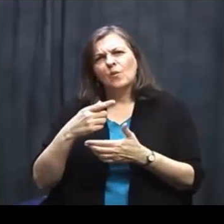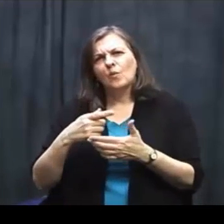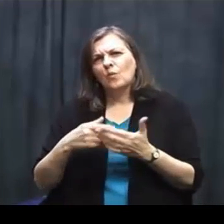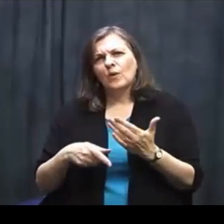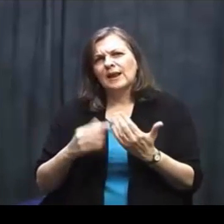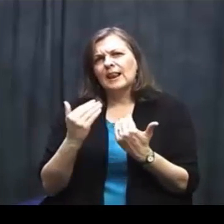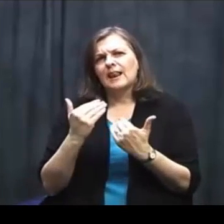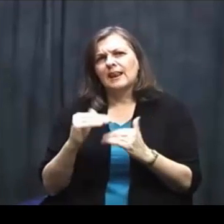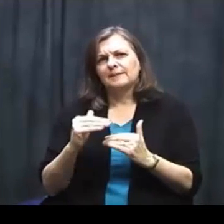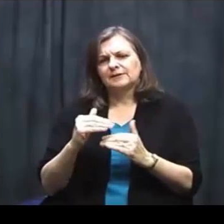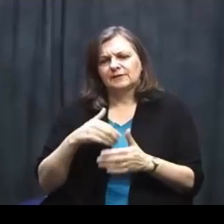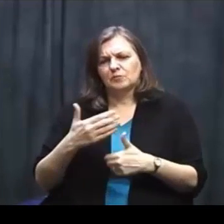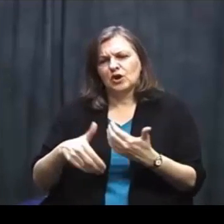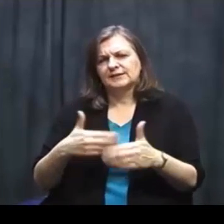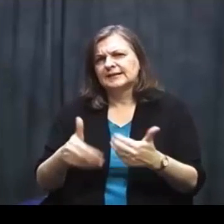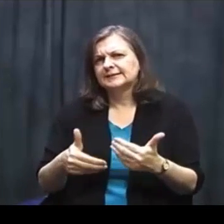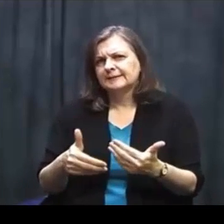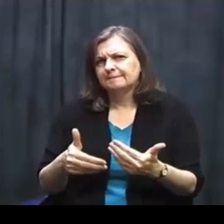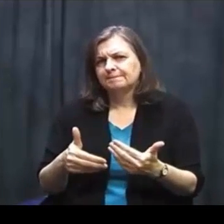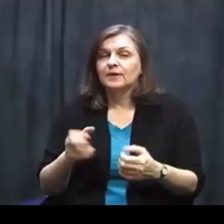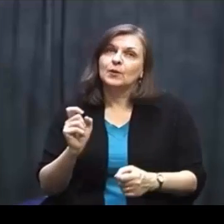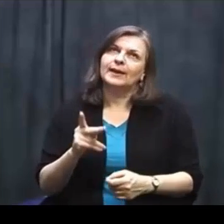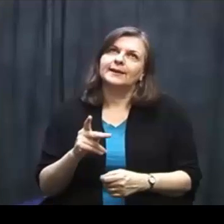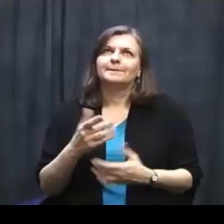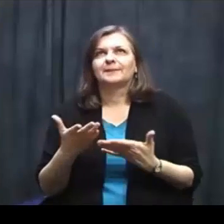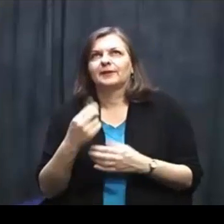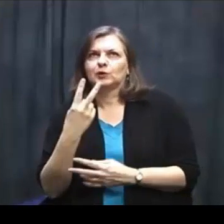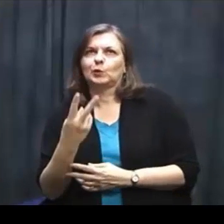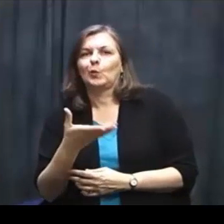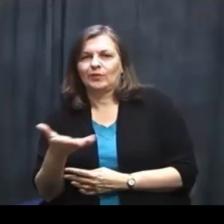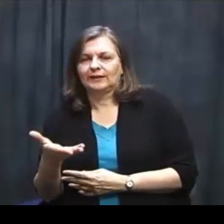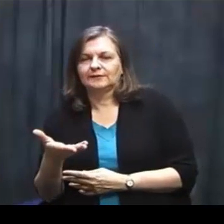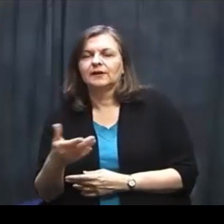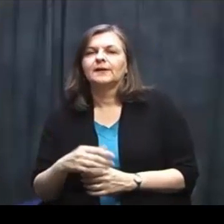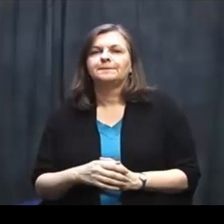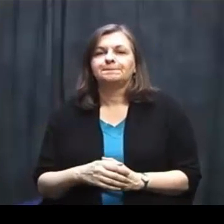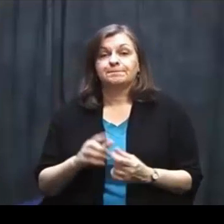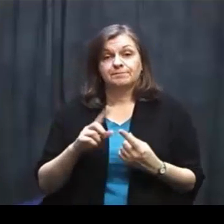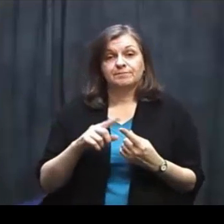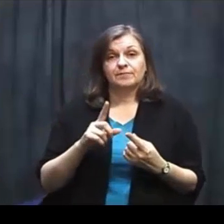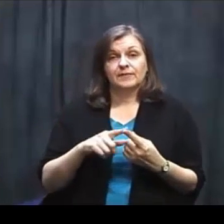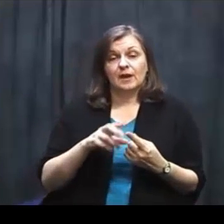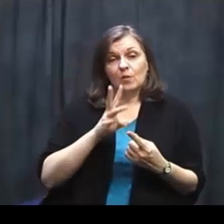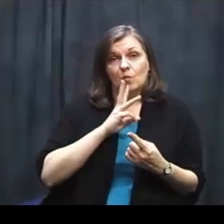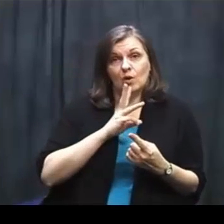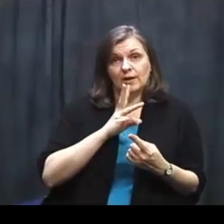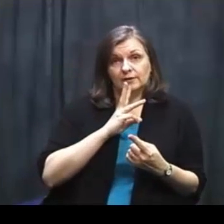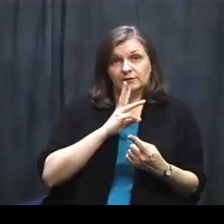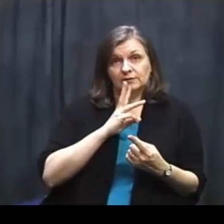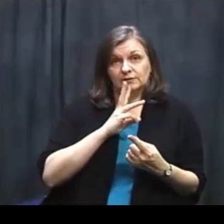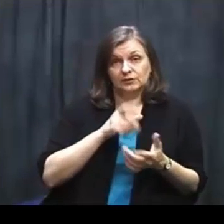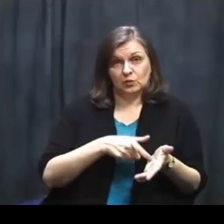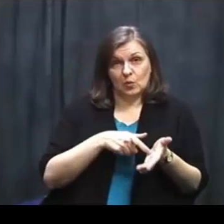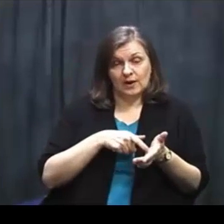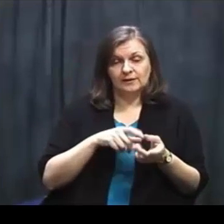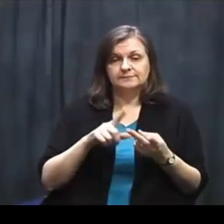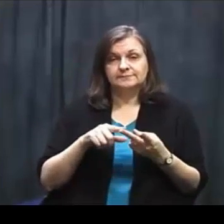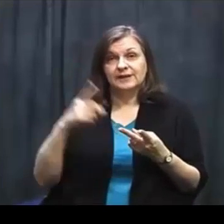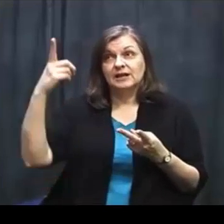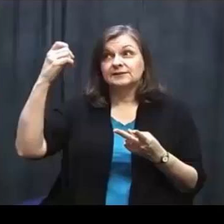but what's the one limiting factor OK maybe there's two ... water and